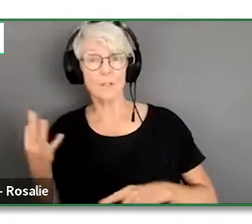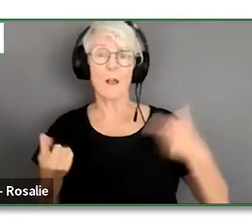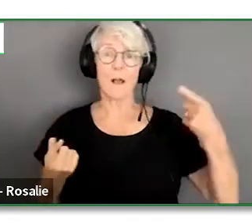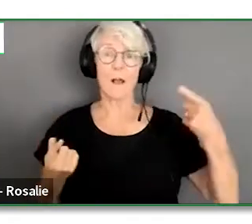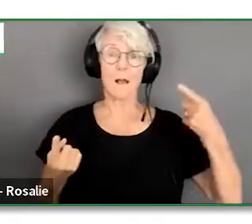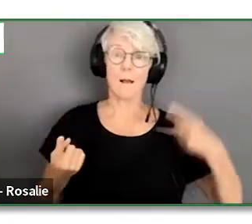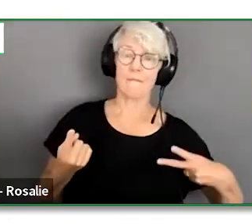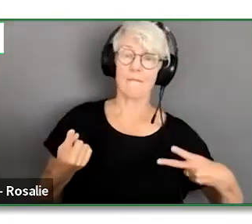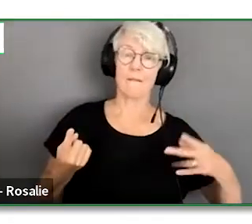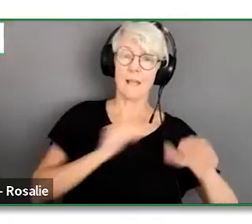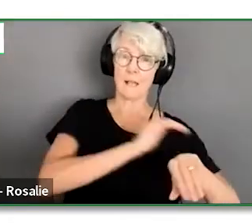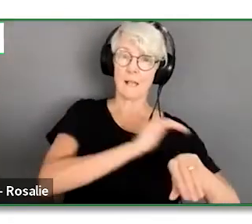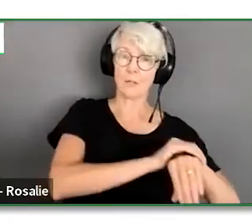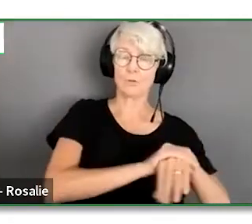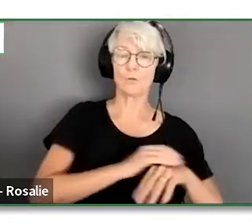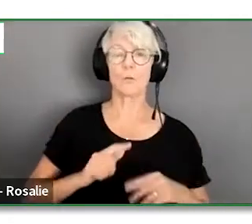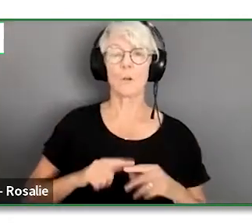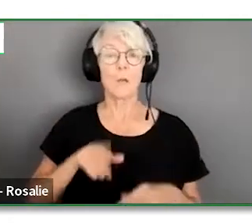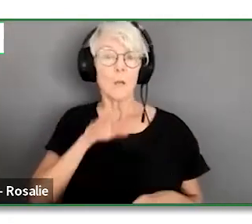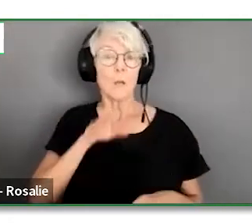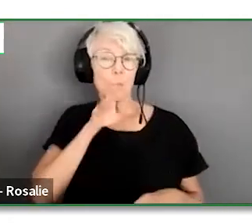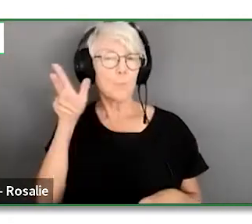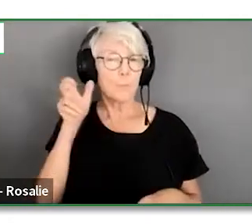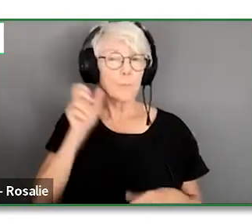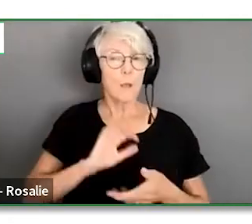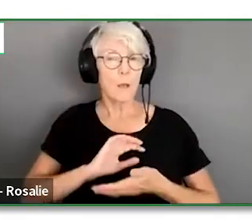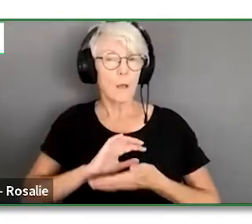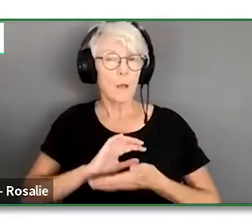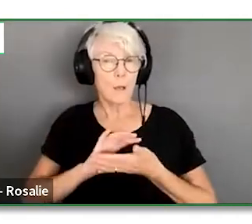Audio interpretation and captions will be provided based on the language